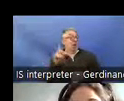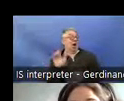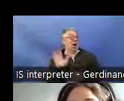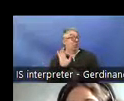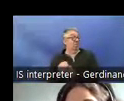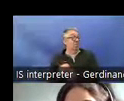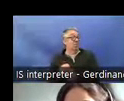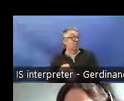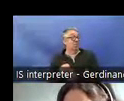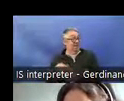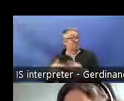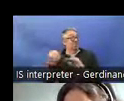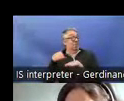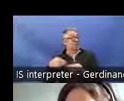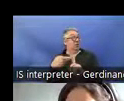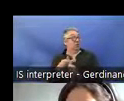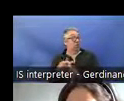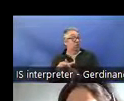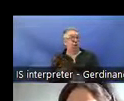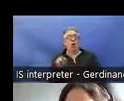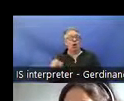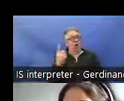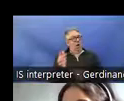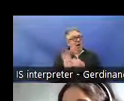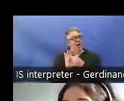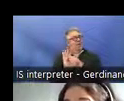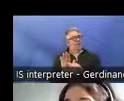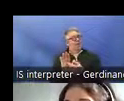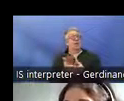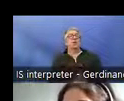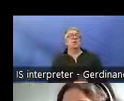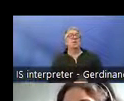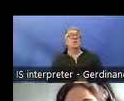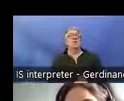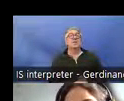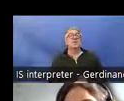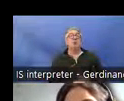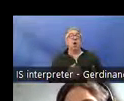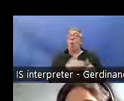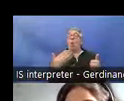and this gives you an example of what to show, what question is exploring these cases, what